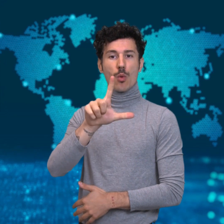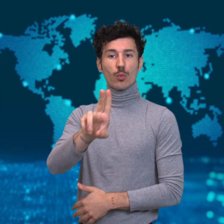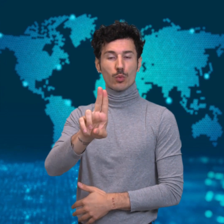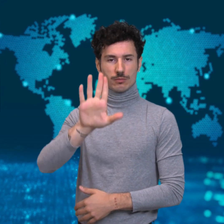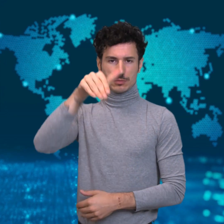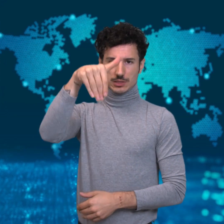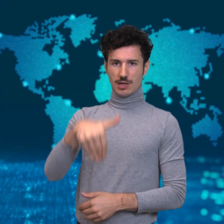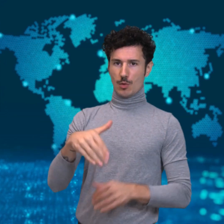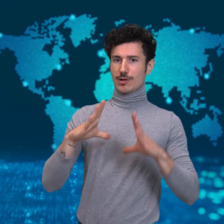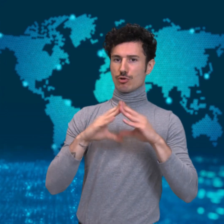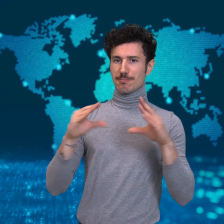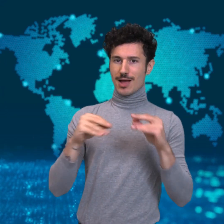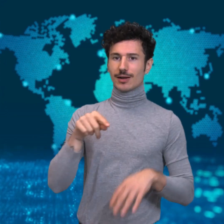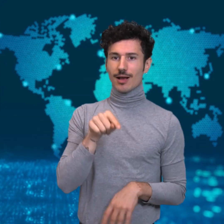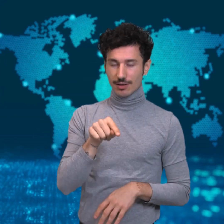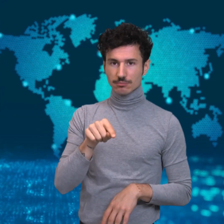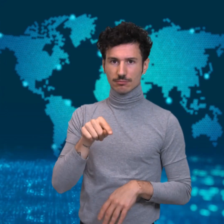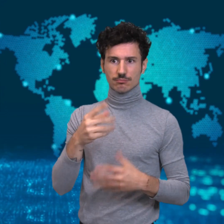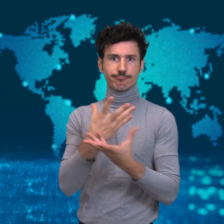a city in Southern Romania.